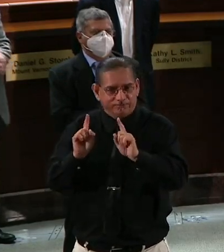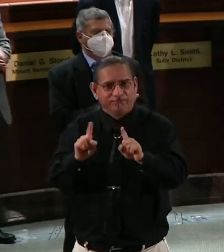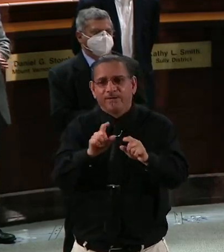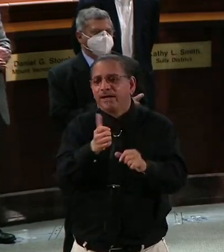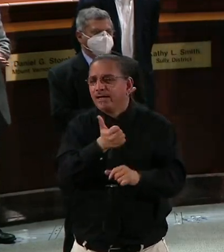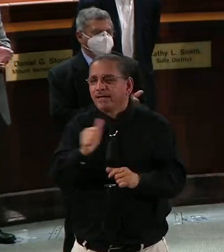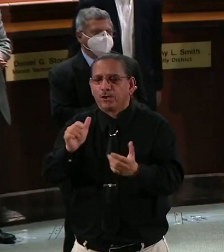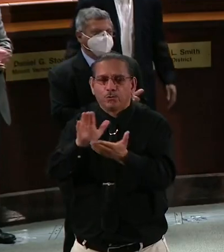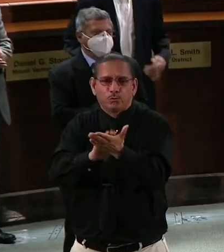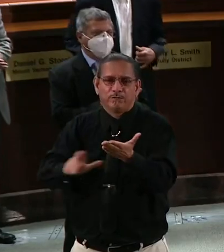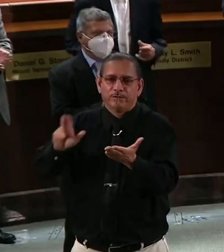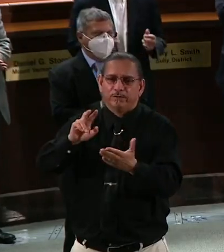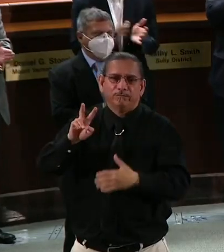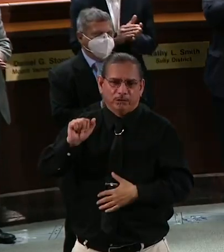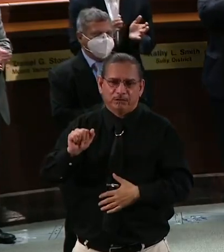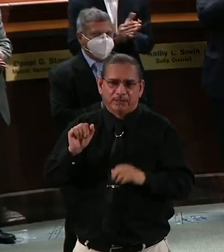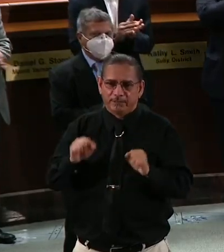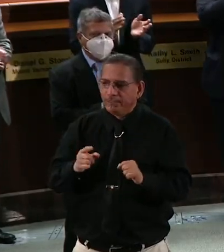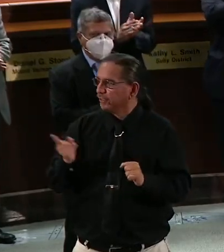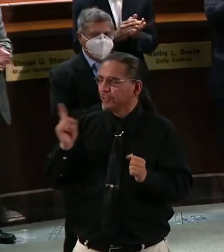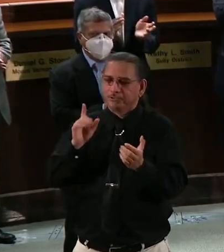OUT OF PERSONAL COMO YOU LOOK